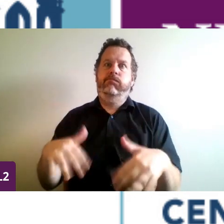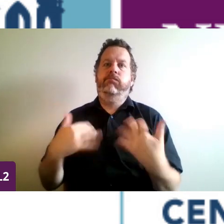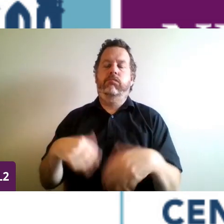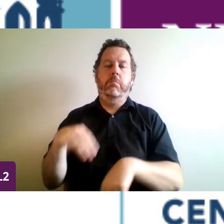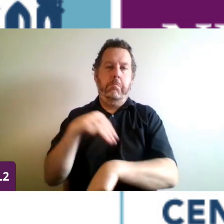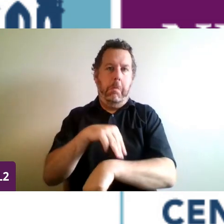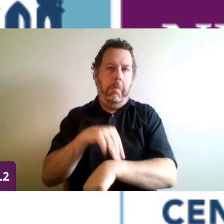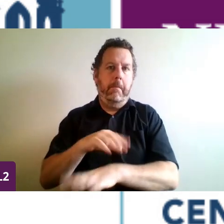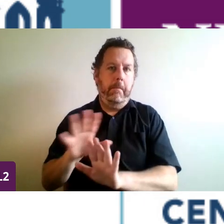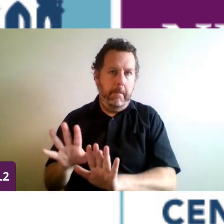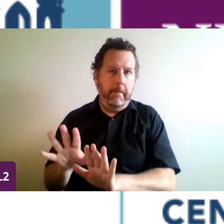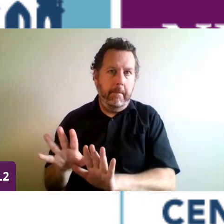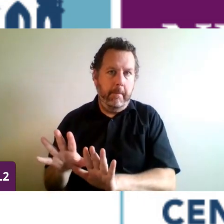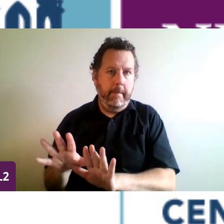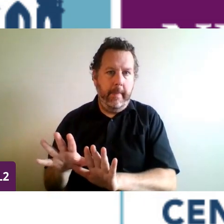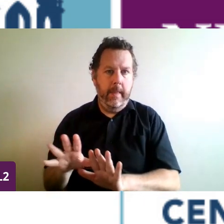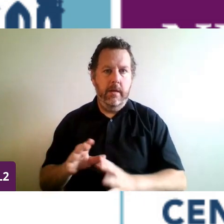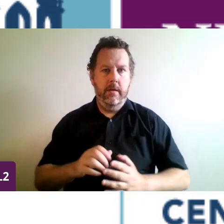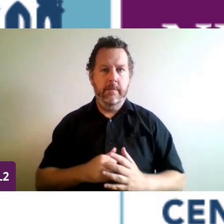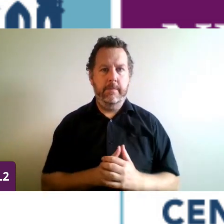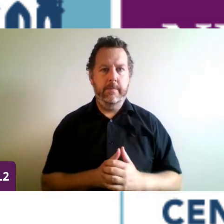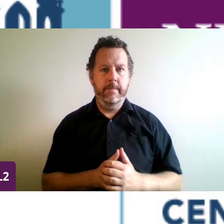to nothing